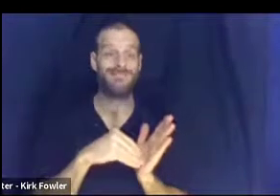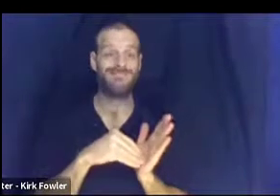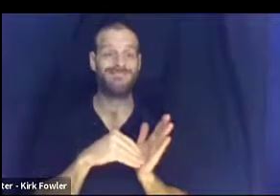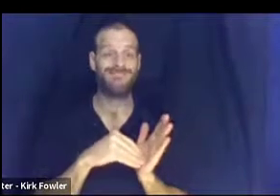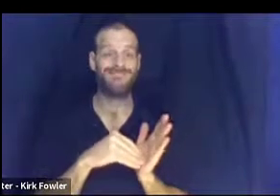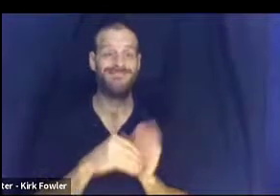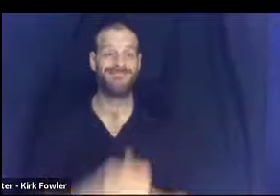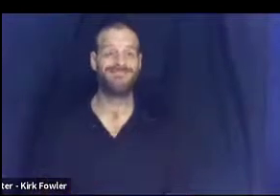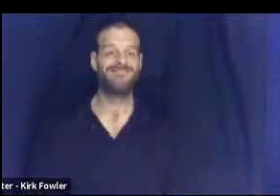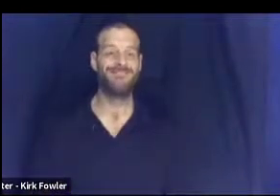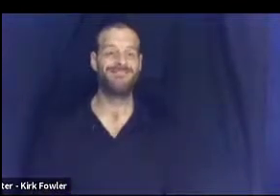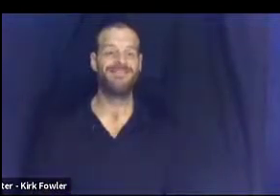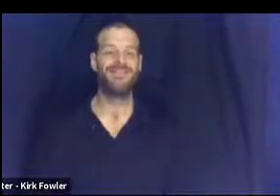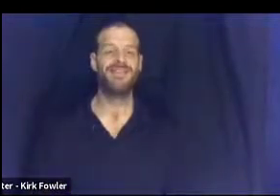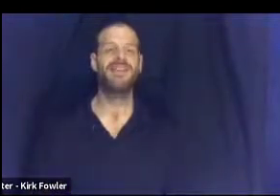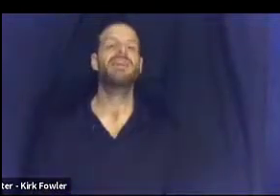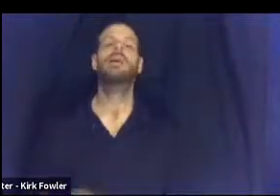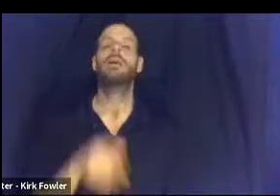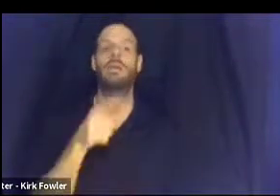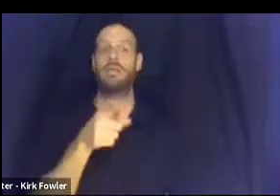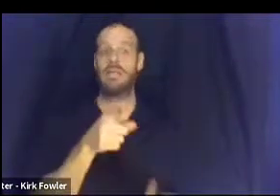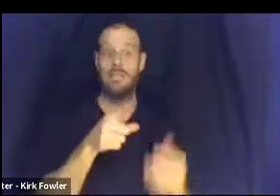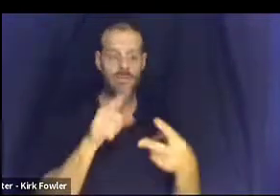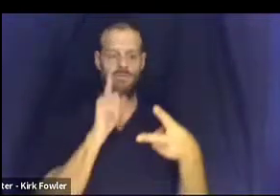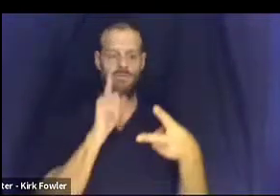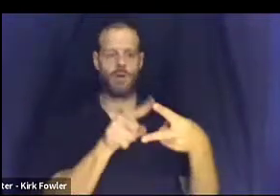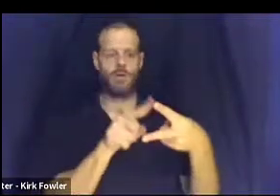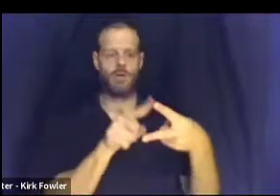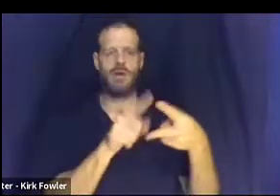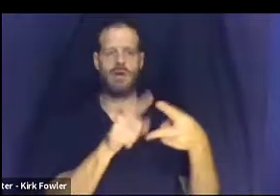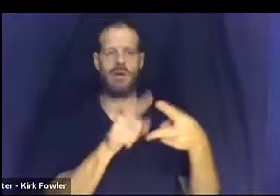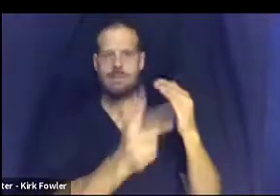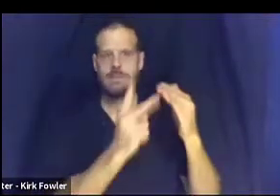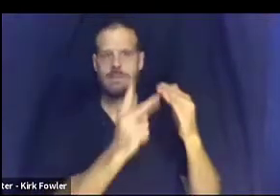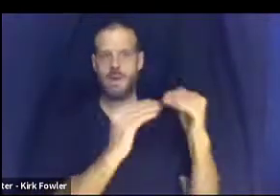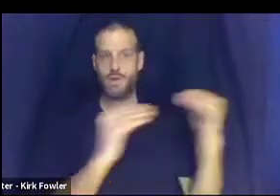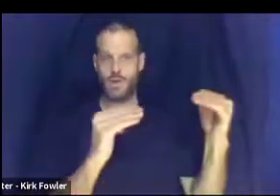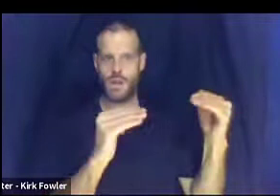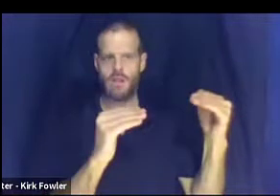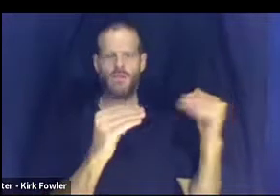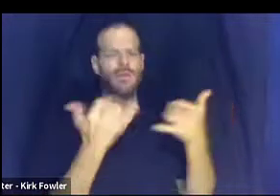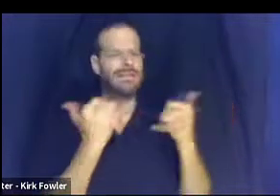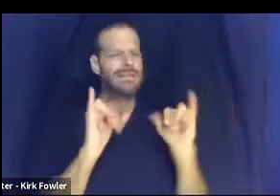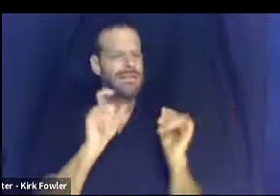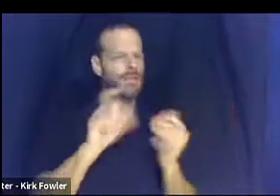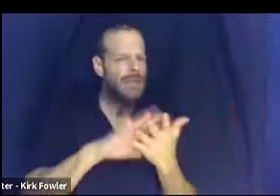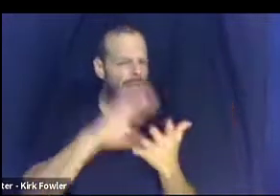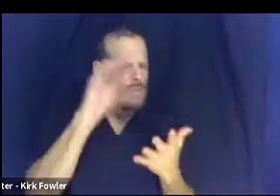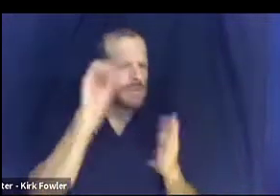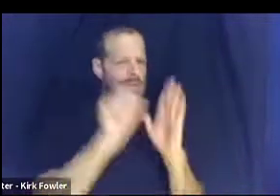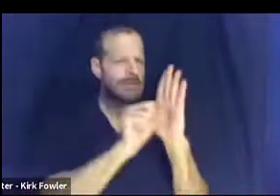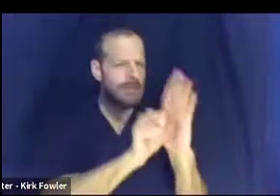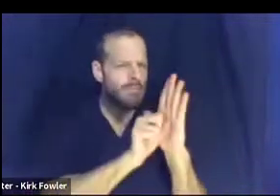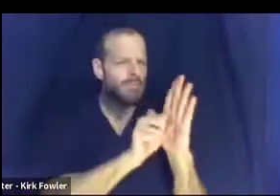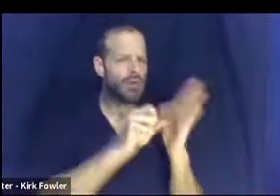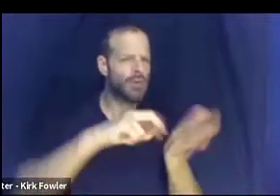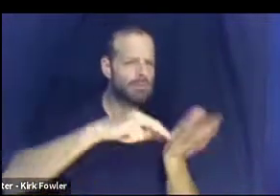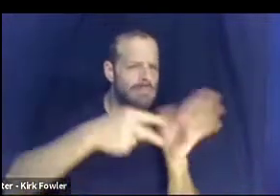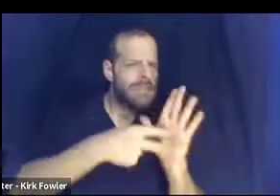who's just on the anticipation level, still needs to learn the meaning of the symbol. And you can do this for a handful of symbols.